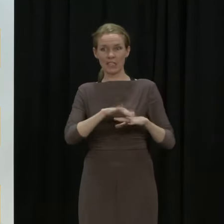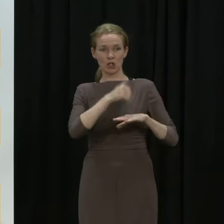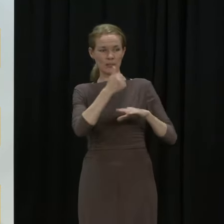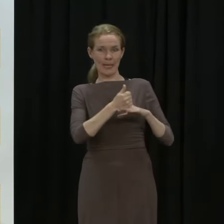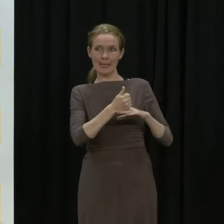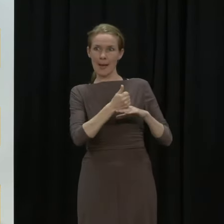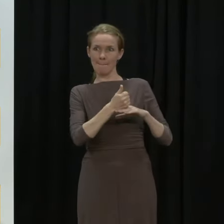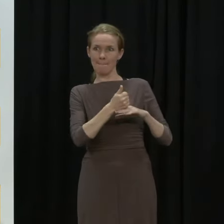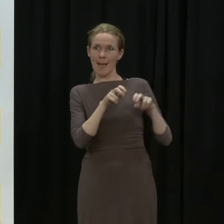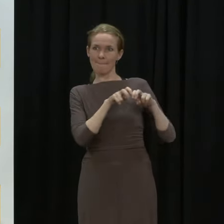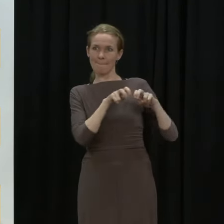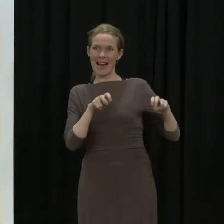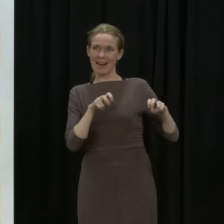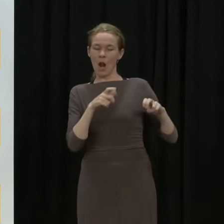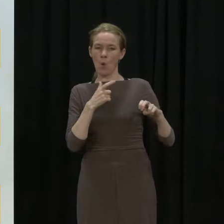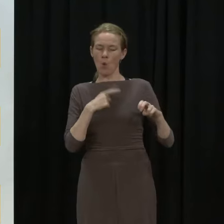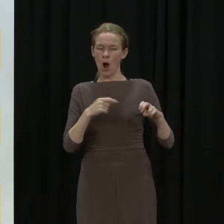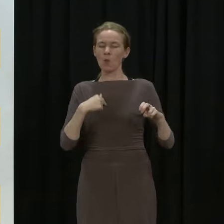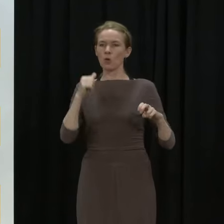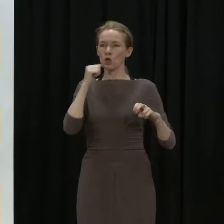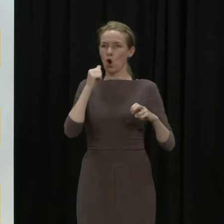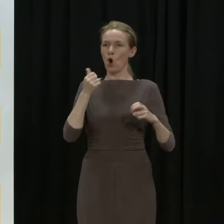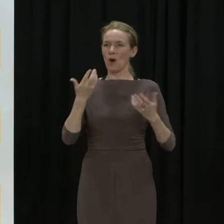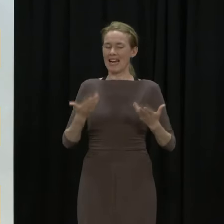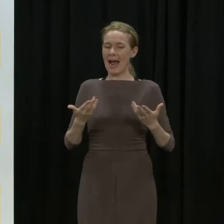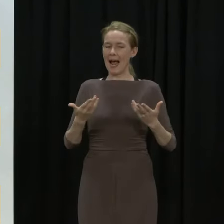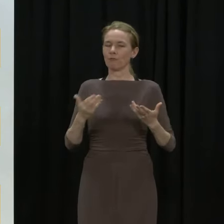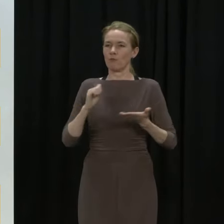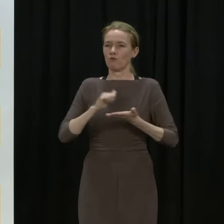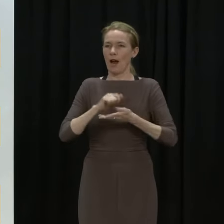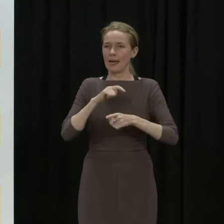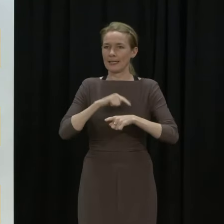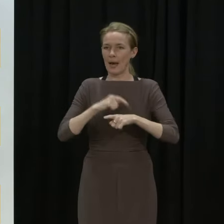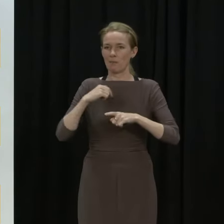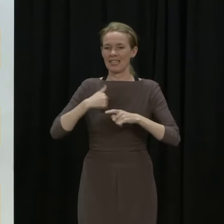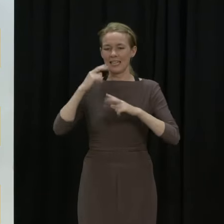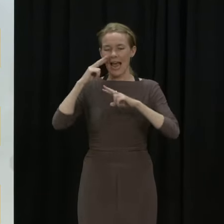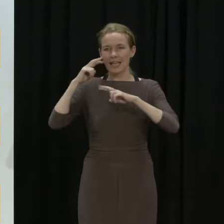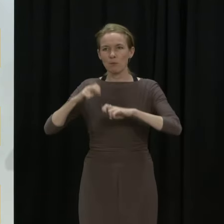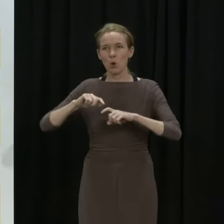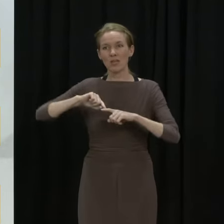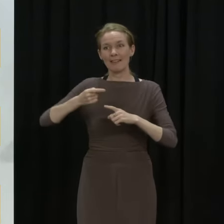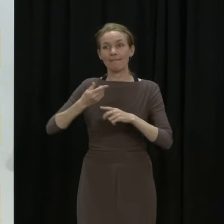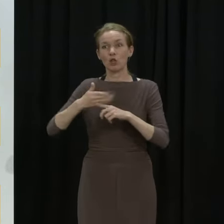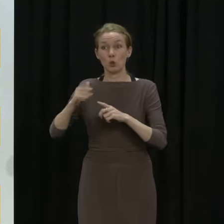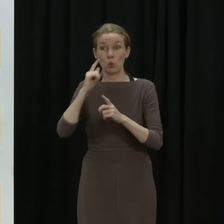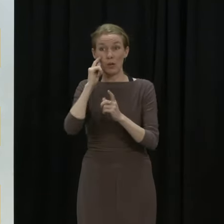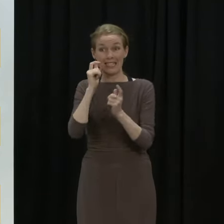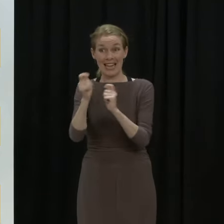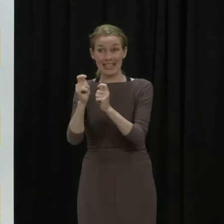up the technical advisory grou, why are now?